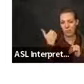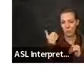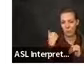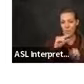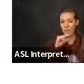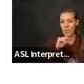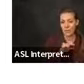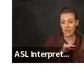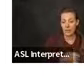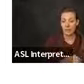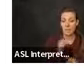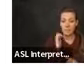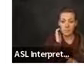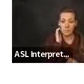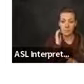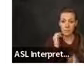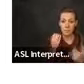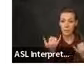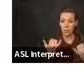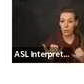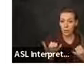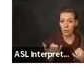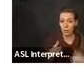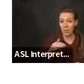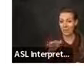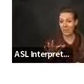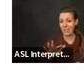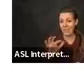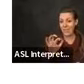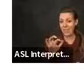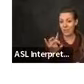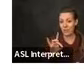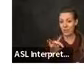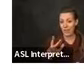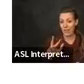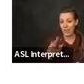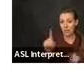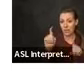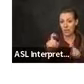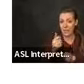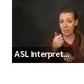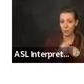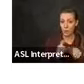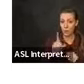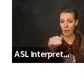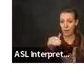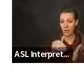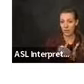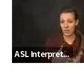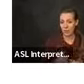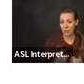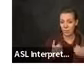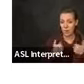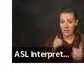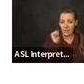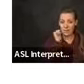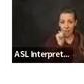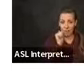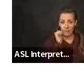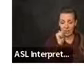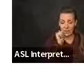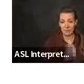currently conducting 583 tests per 1000 residents per day.